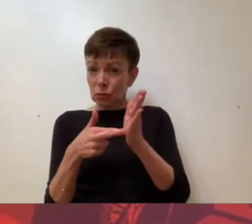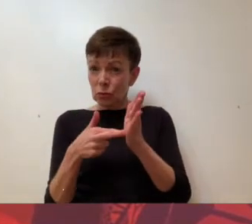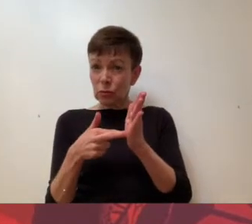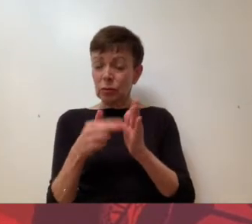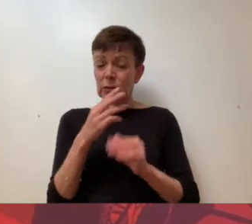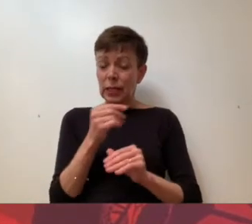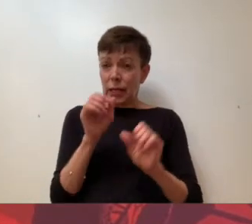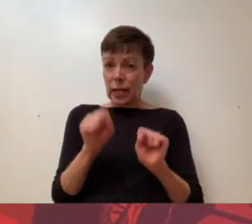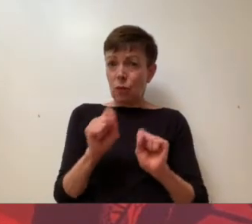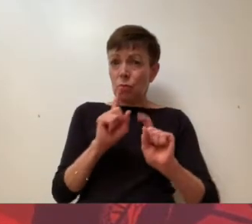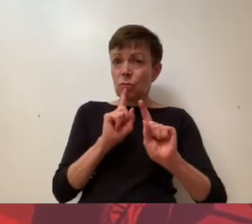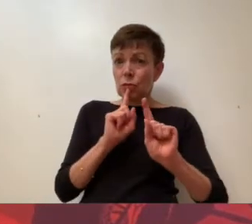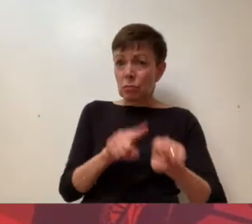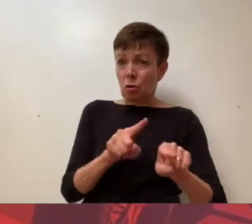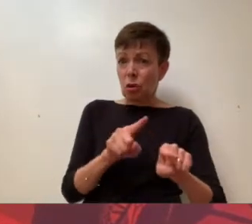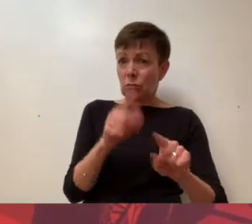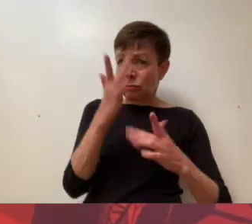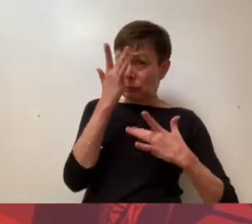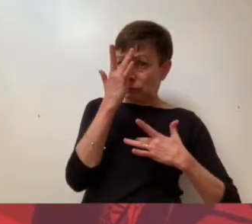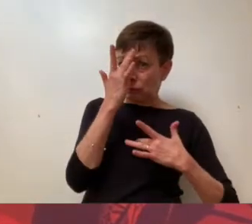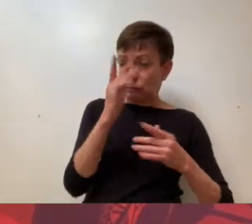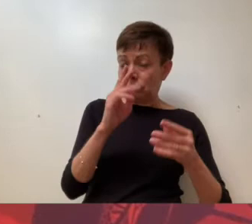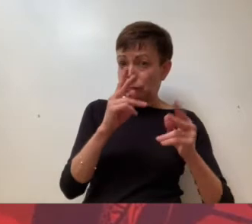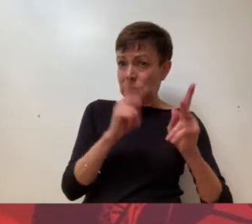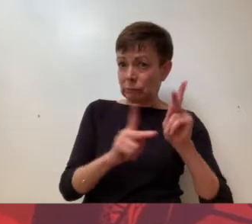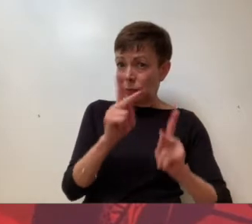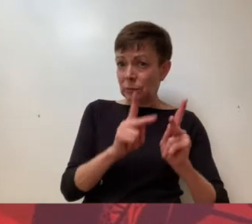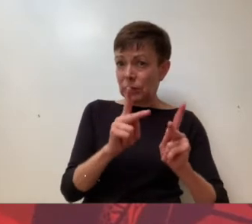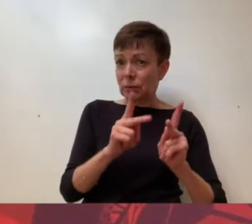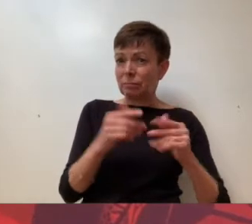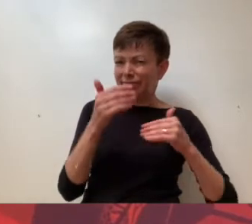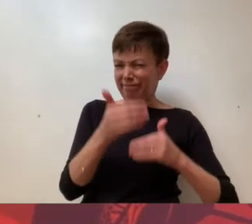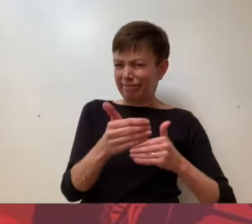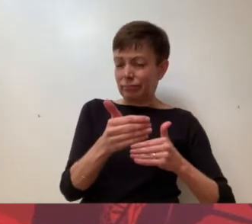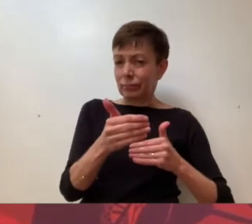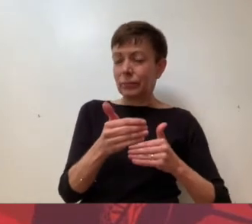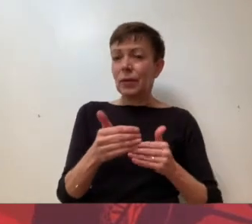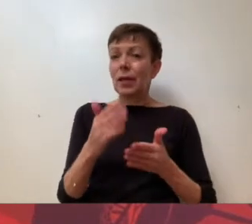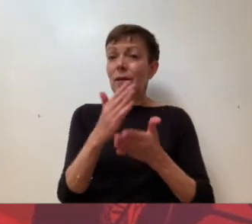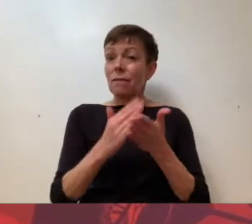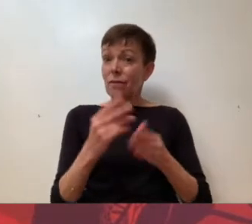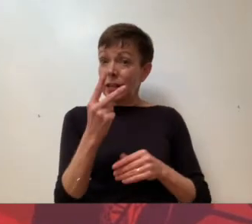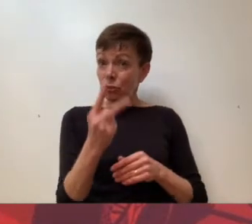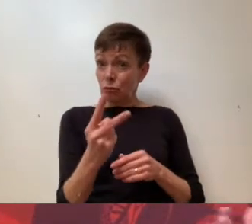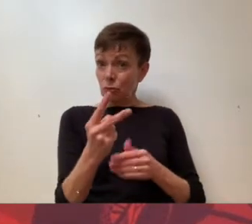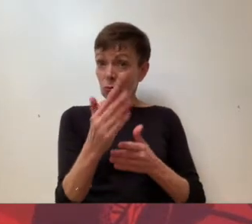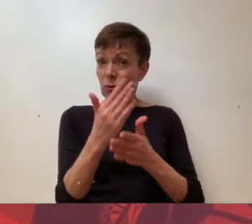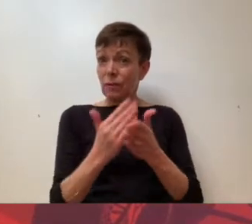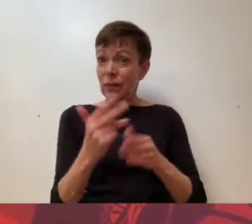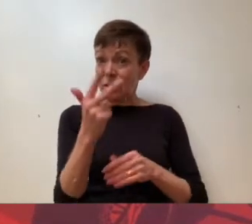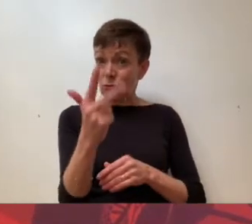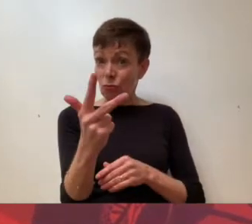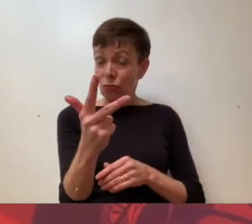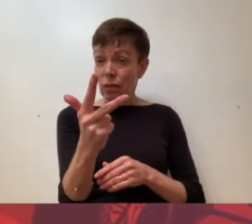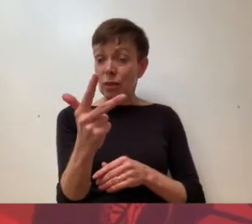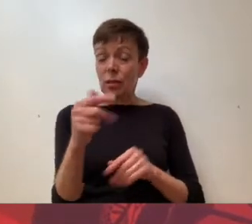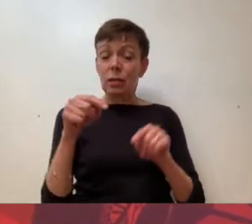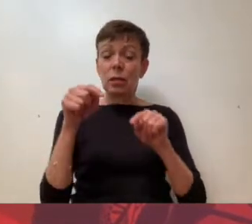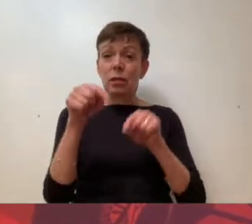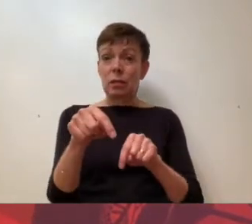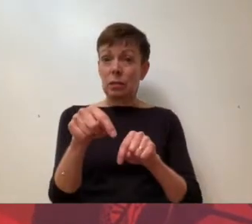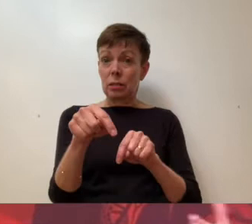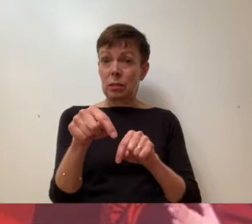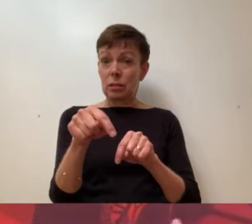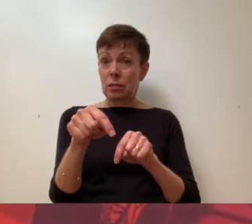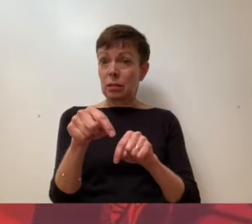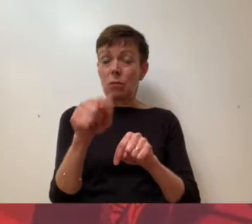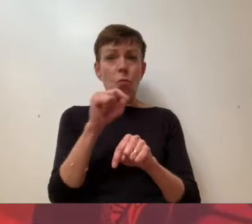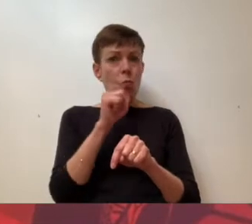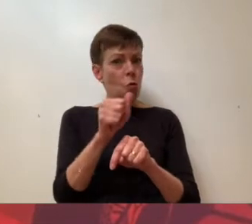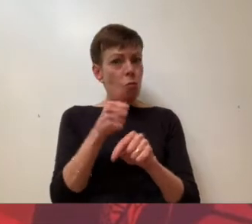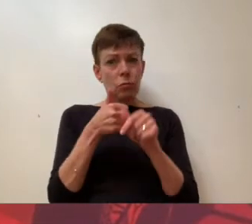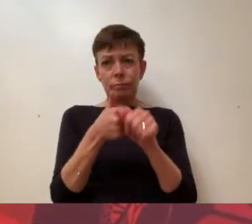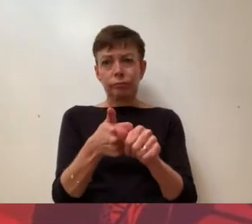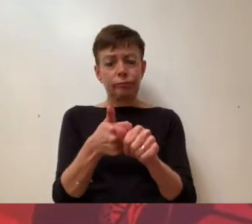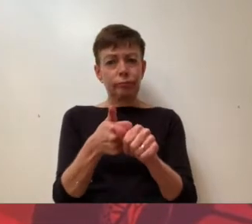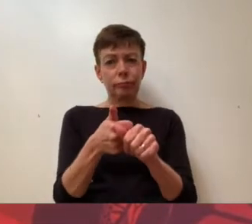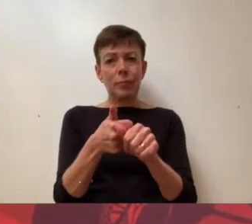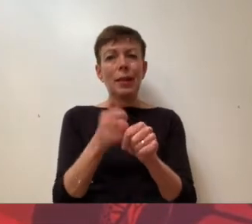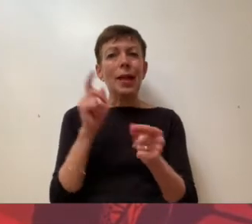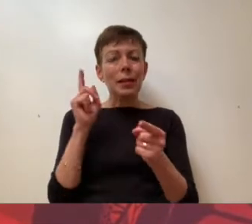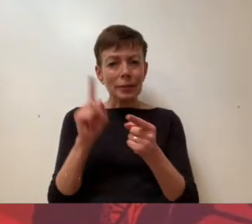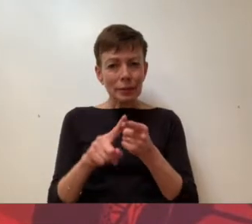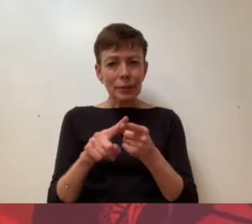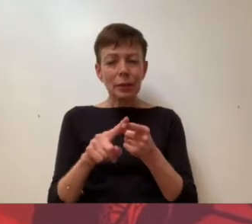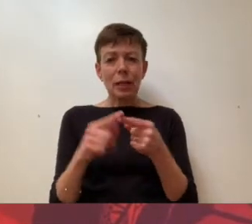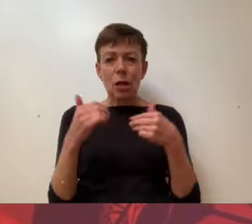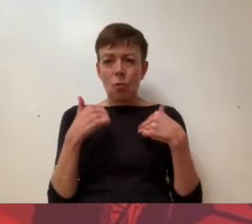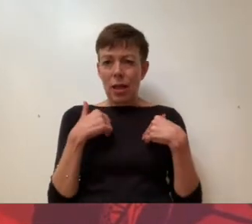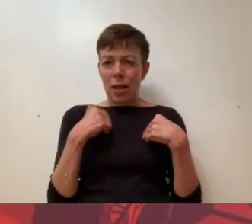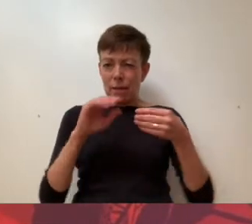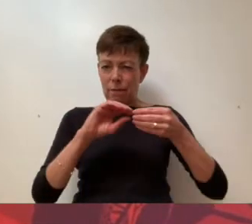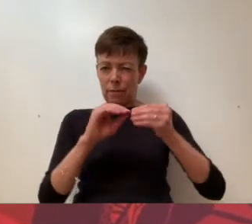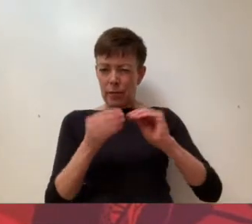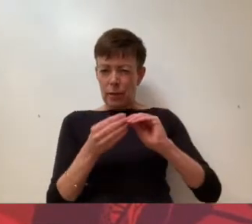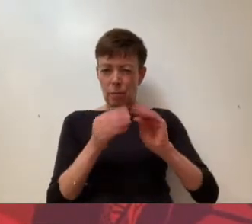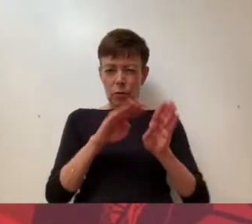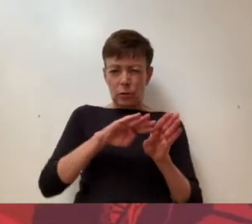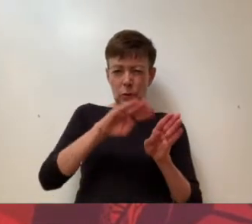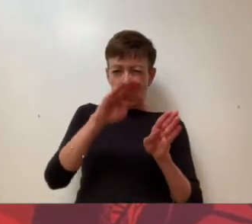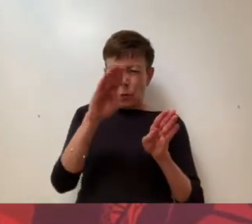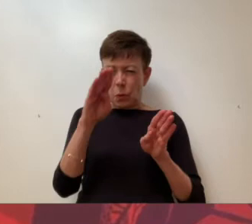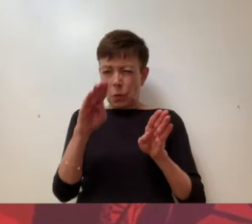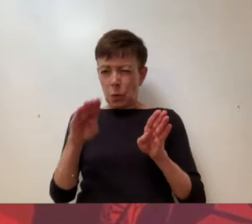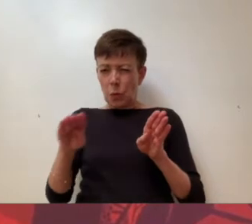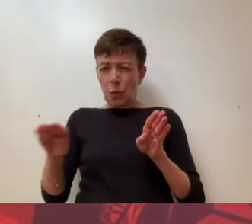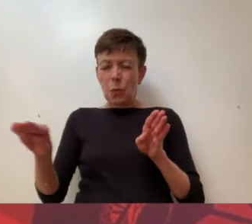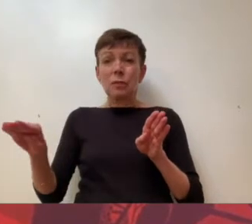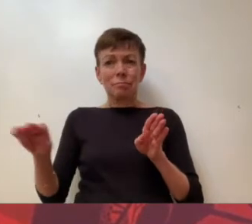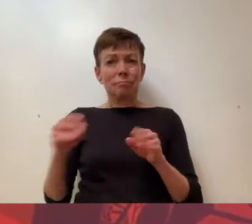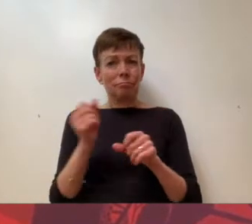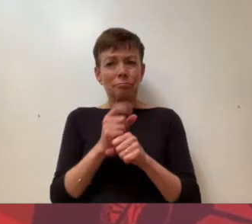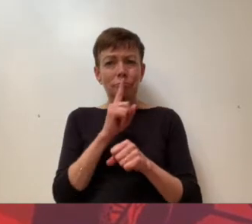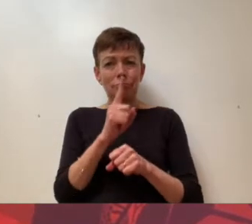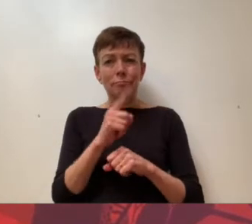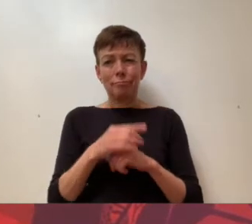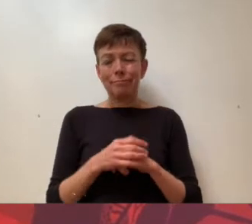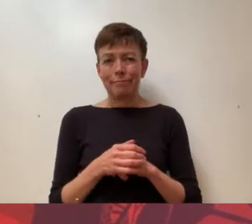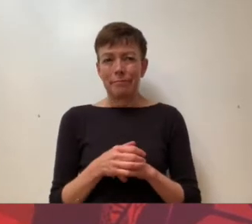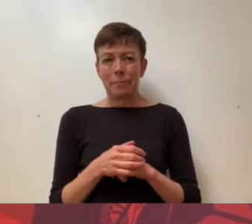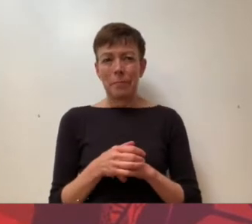and Mayor Veer has already highlighted some of those things. Green spaces, parks, trails,